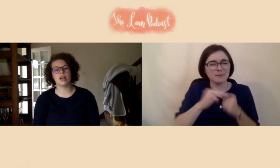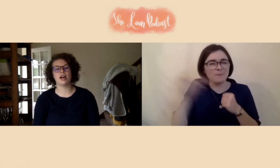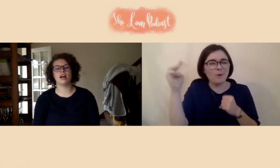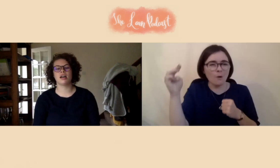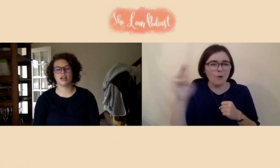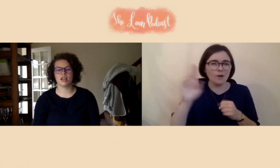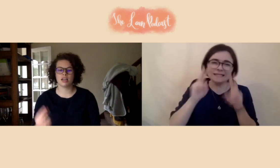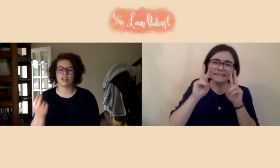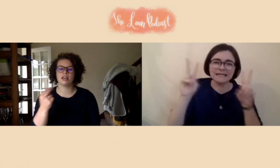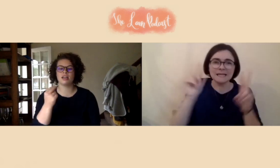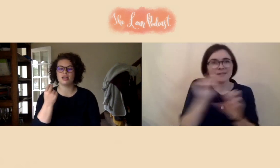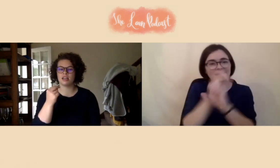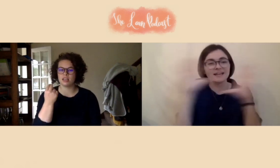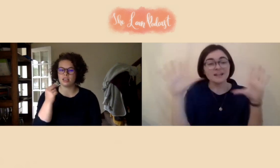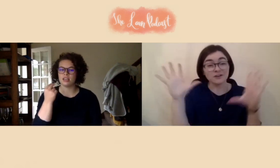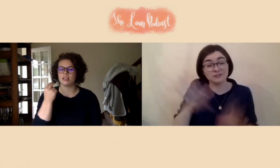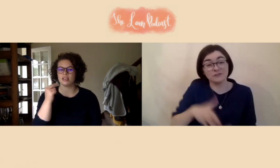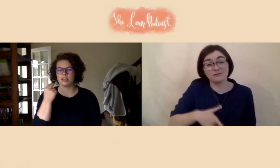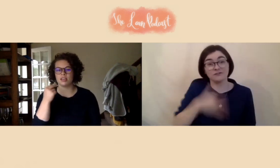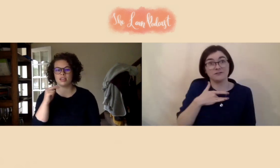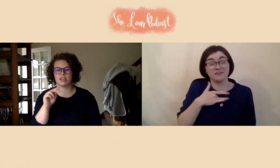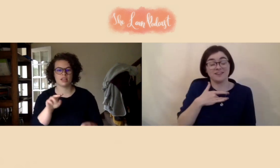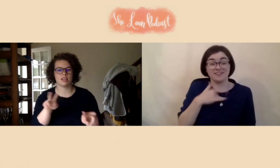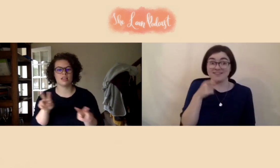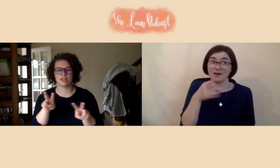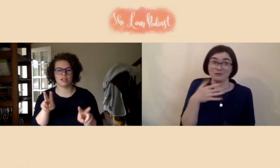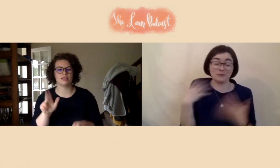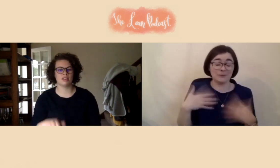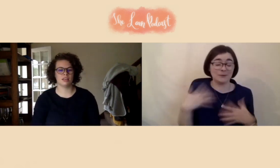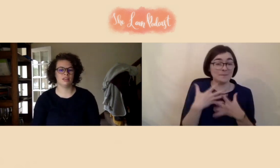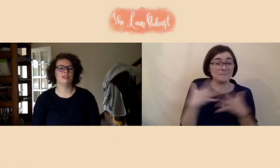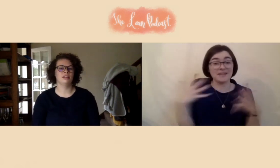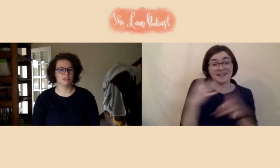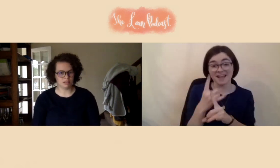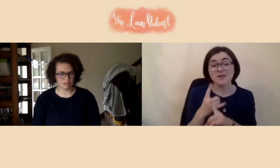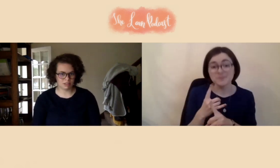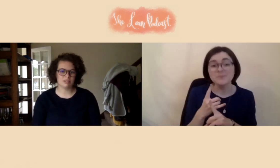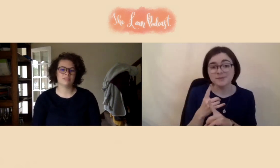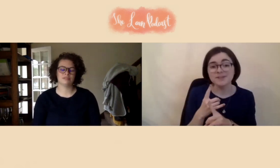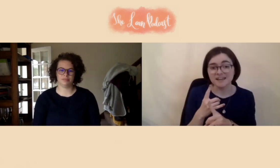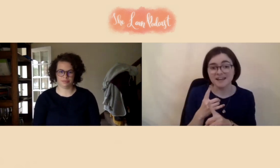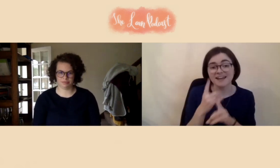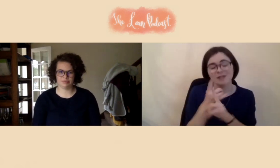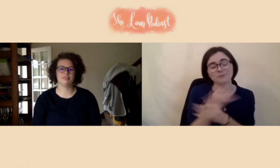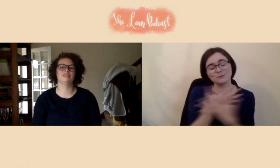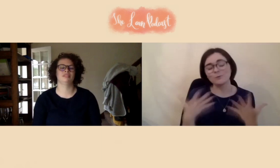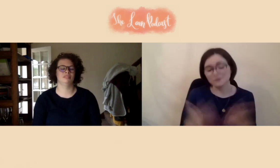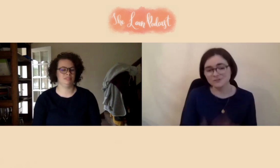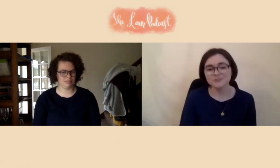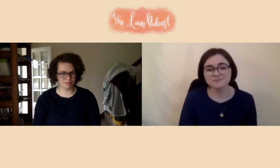So that was very helpful, I have to say. And that helped an awful lot.